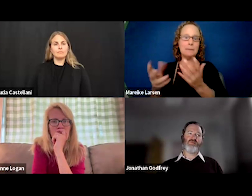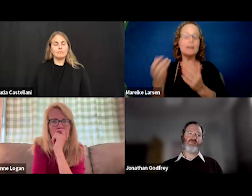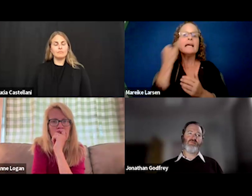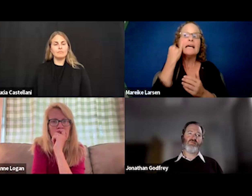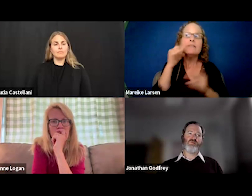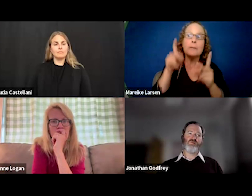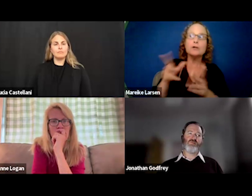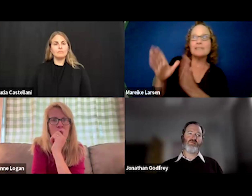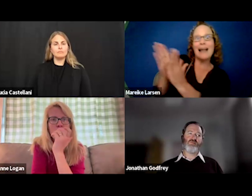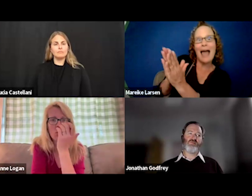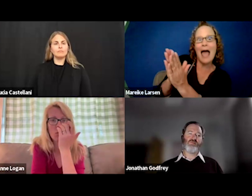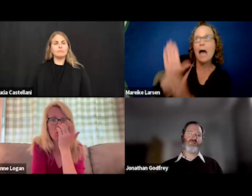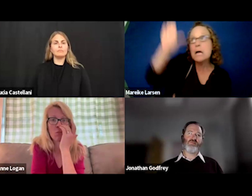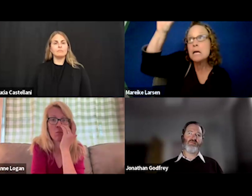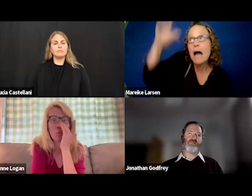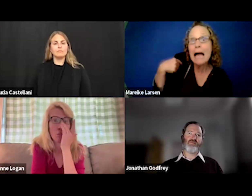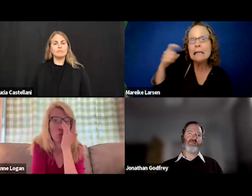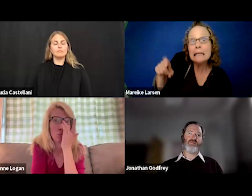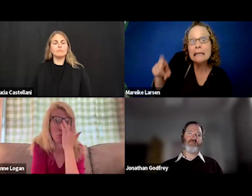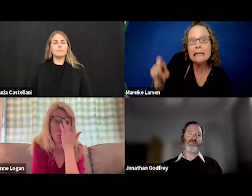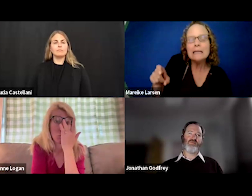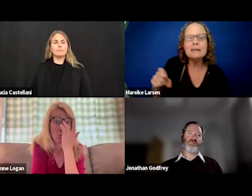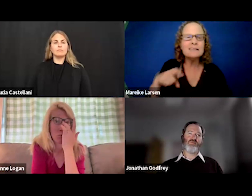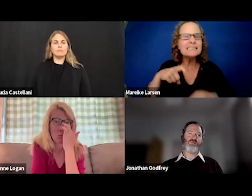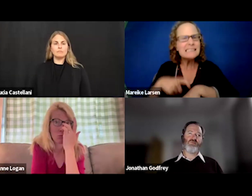So this is a time consuming process.